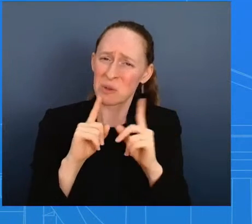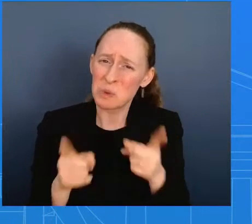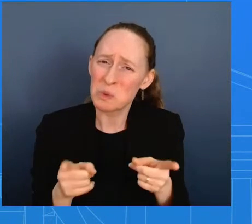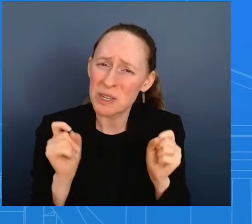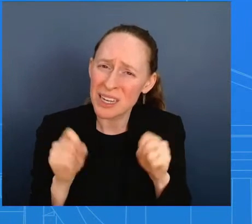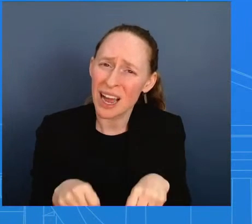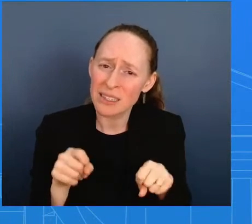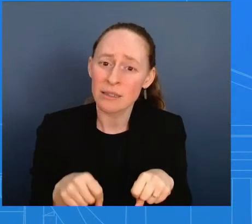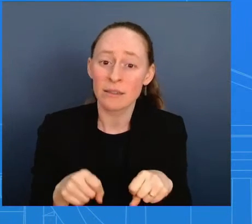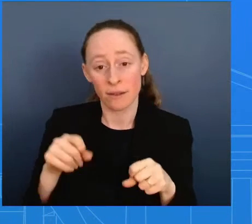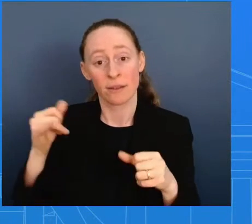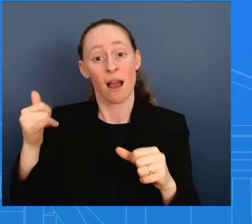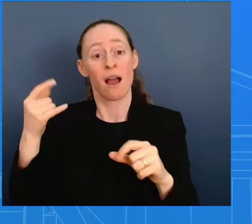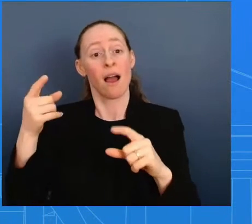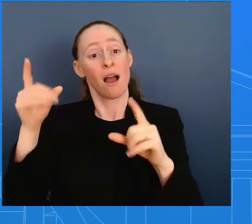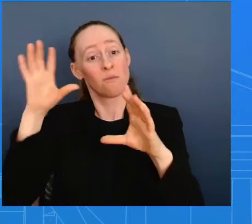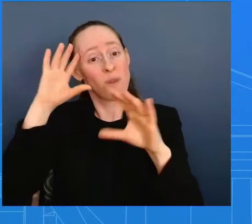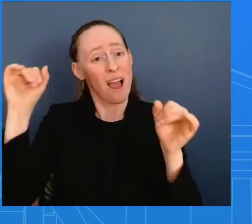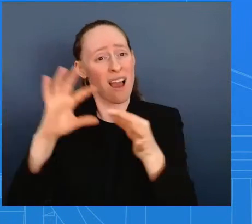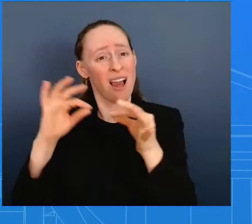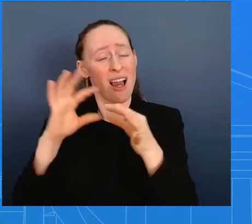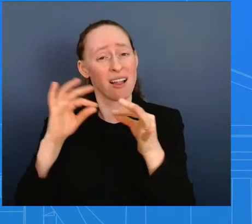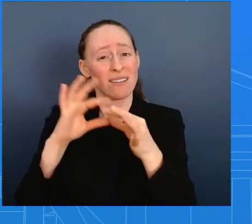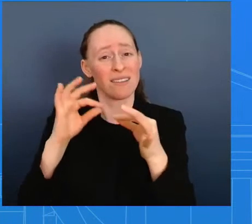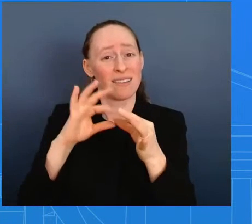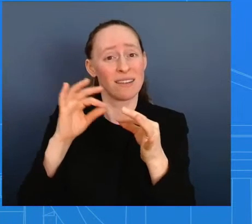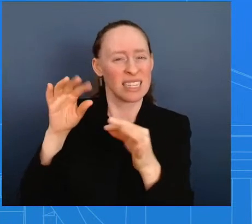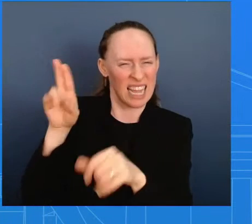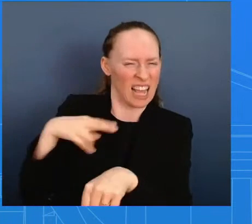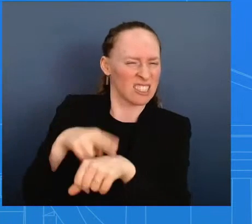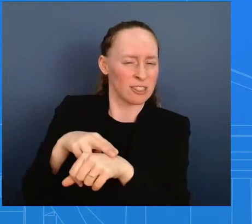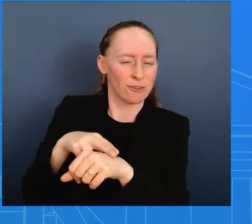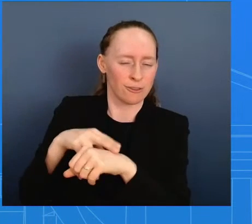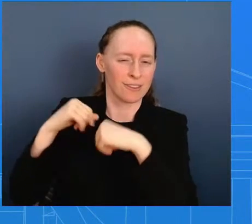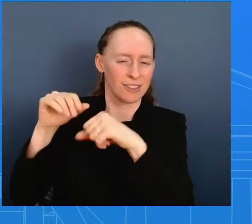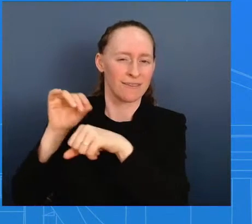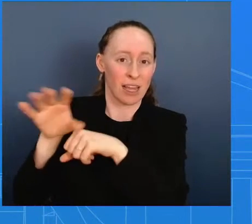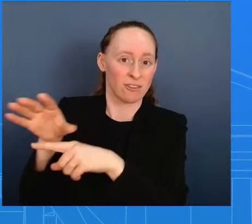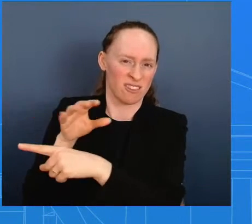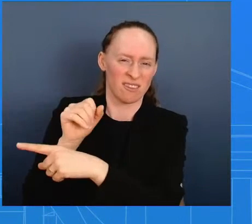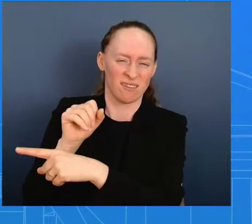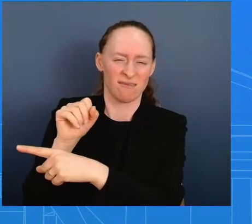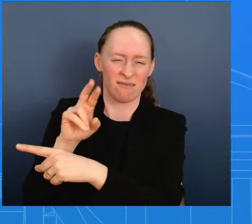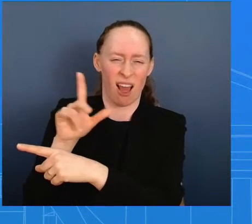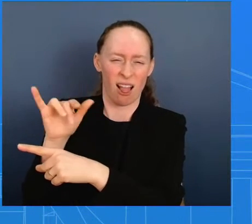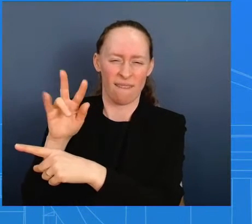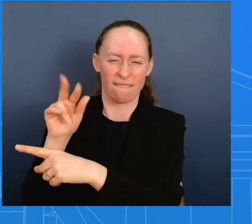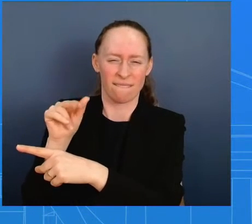I think, is -- is very clear on where the President is. I -- you know, I can't -- I can't, you know,